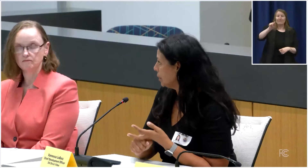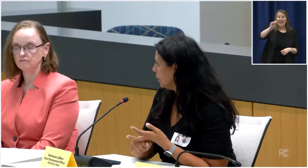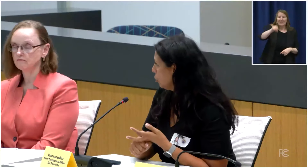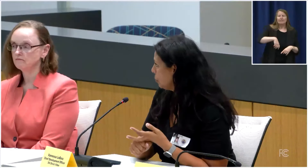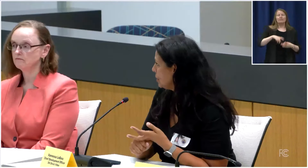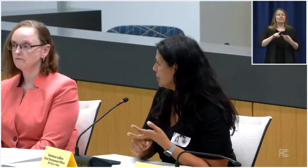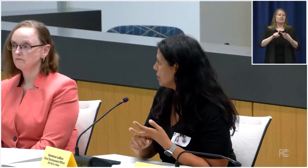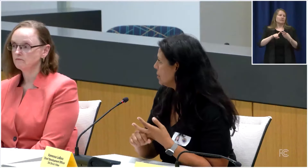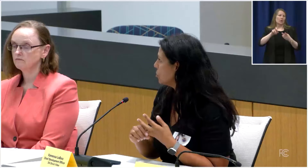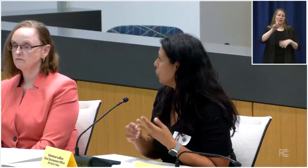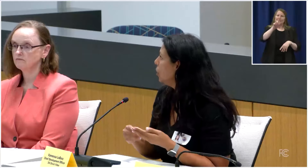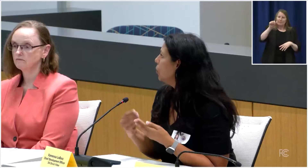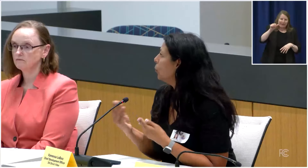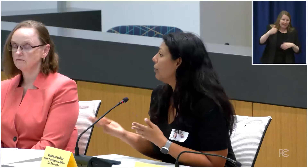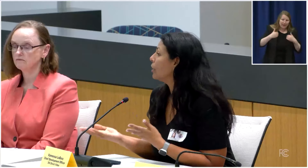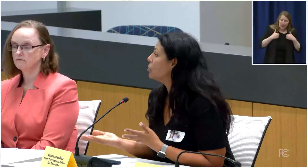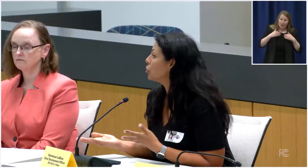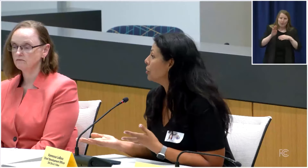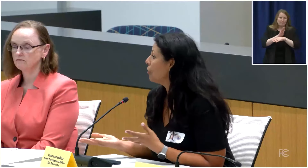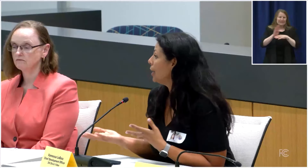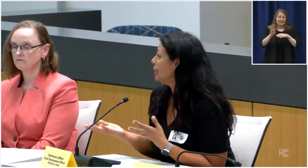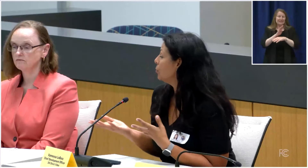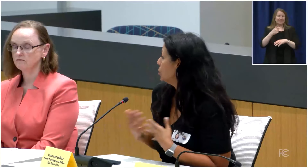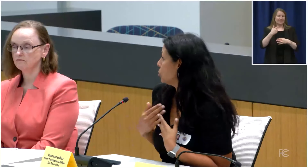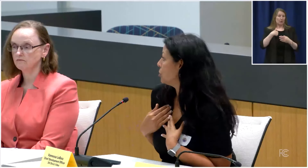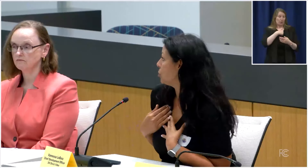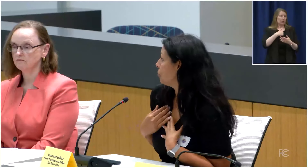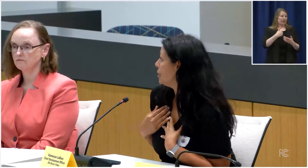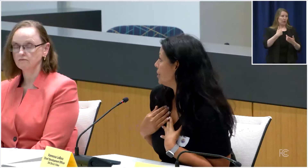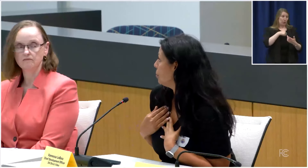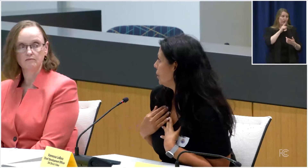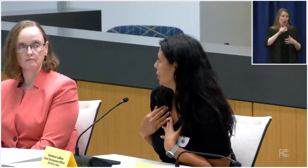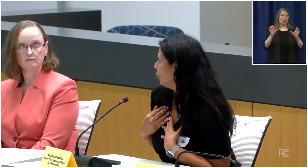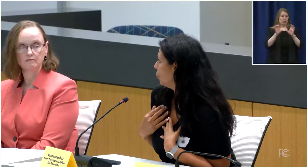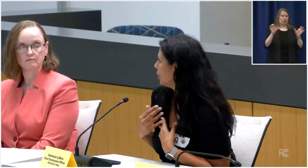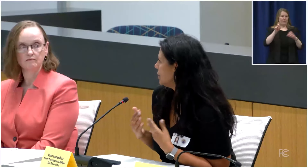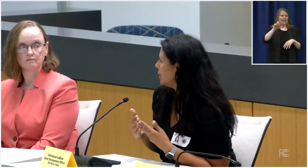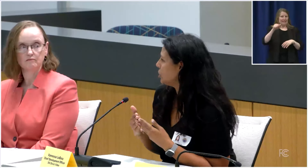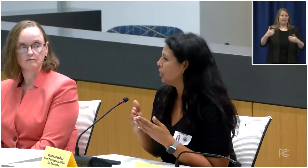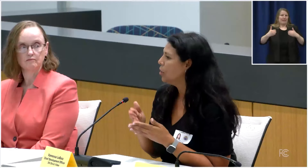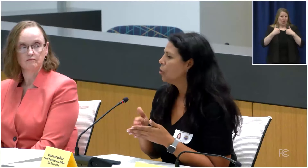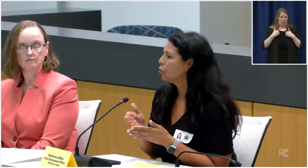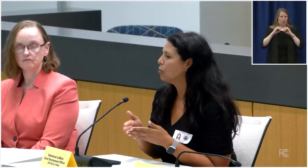HAVE SO MUCH OF A PERCENTAGE OF THEIR CONTRACTS GO TO VETERANS OR DISABILITY-OWNED